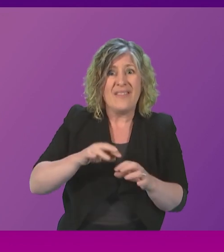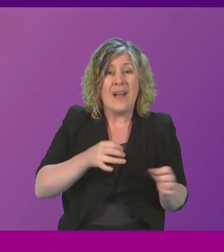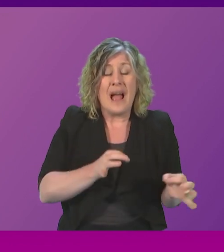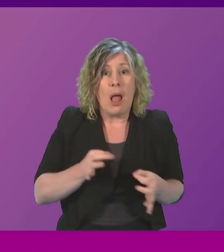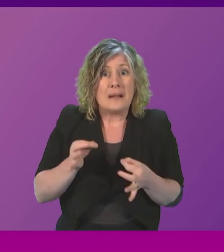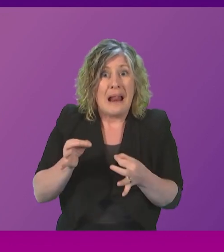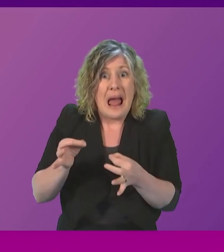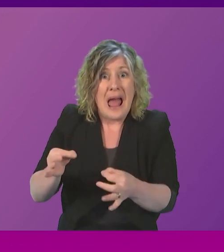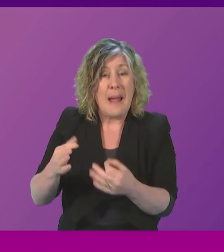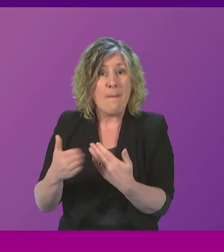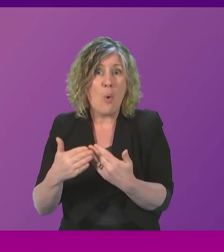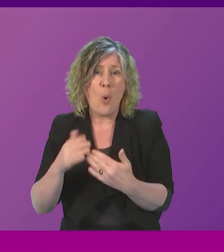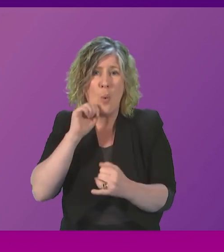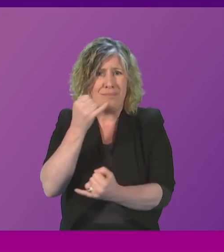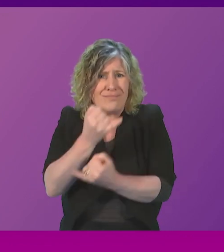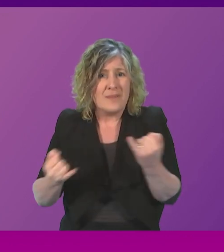We just feel constantly let down.